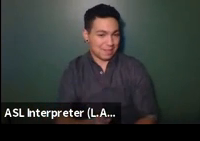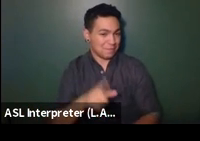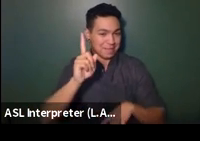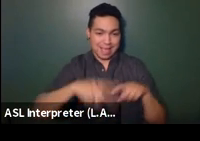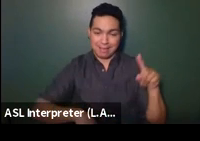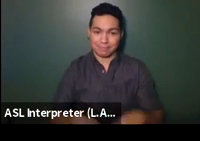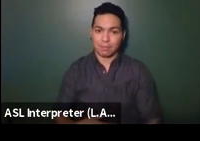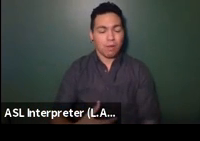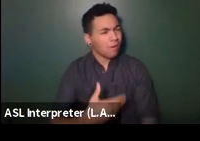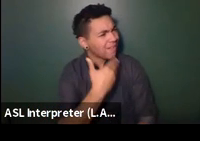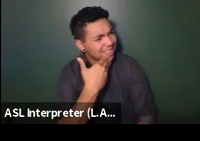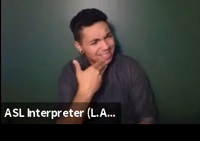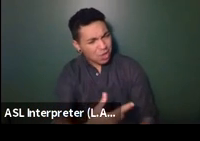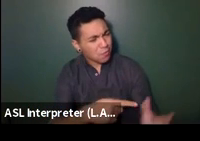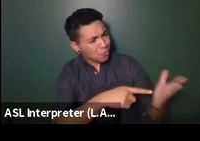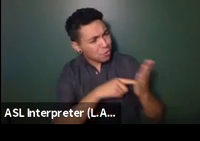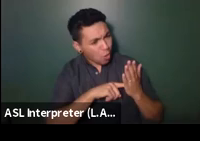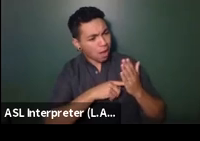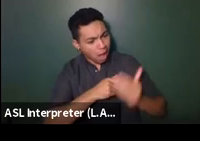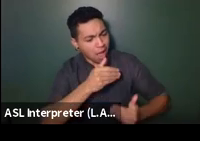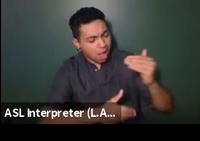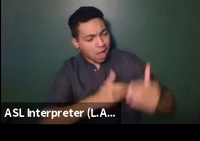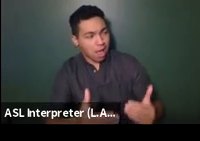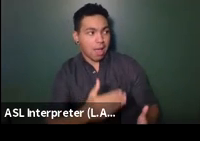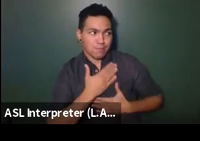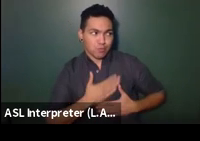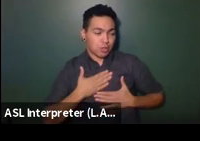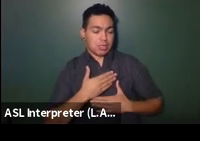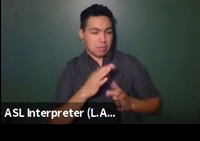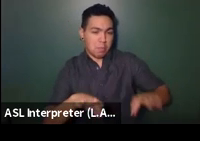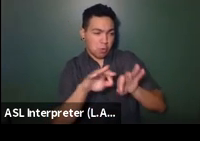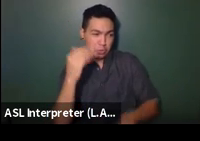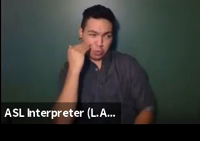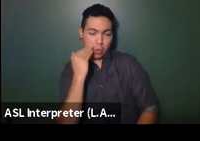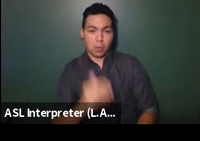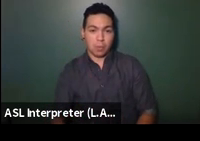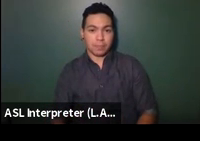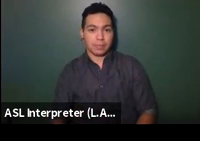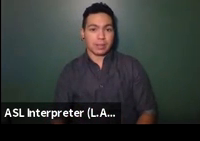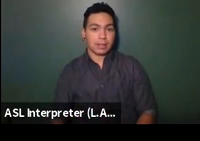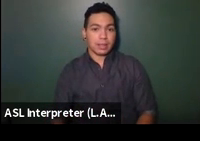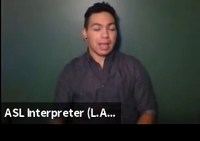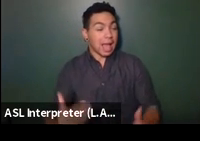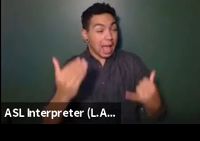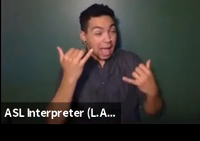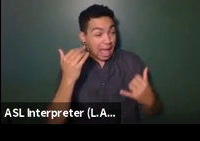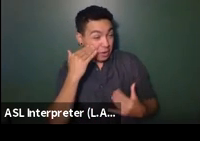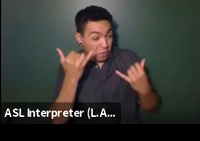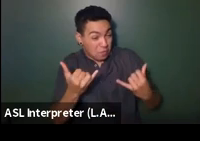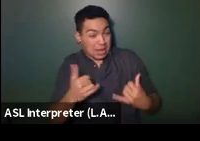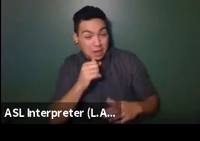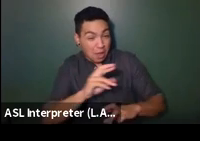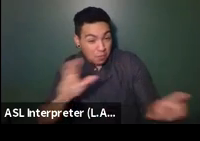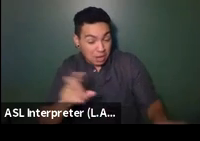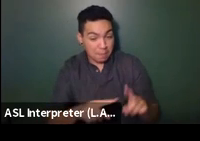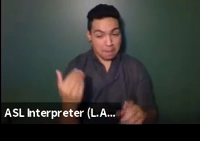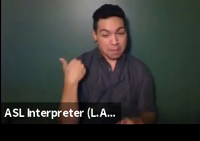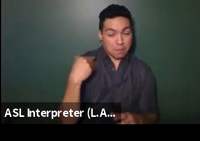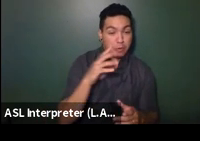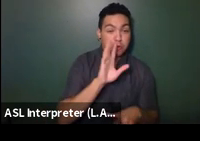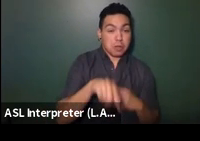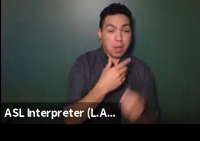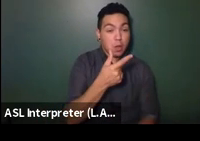Kristina Wambold: Thank you for walking us through that that's going to be something that we would want to know and I know we're not right there kind of moment but earlier you had spoke about Google Forms being used.